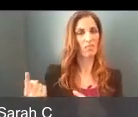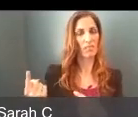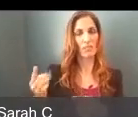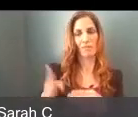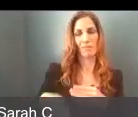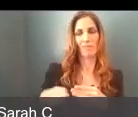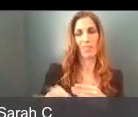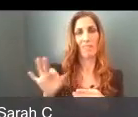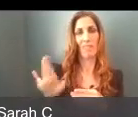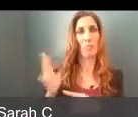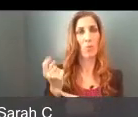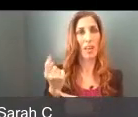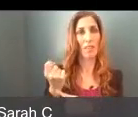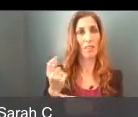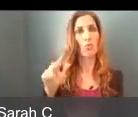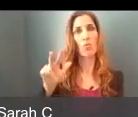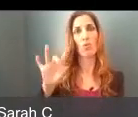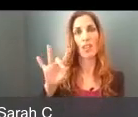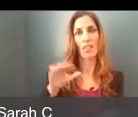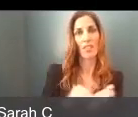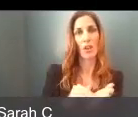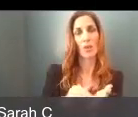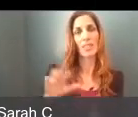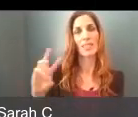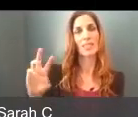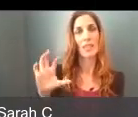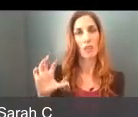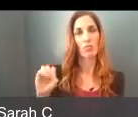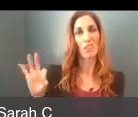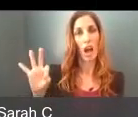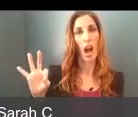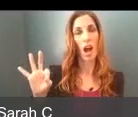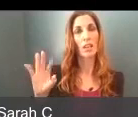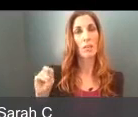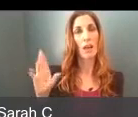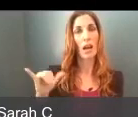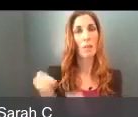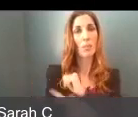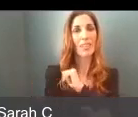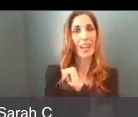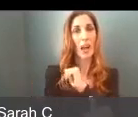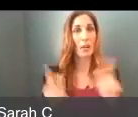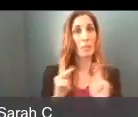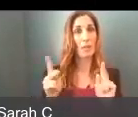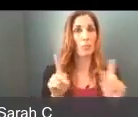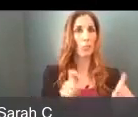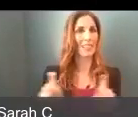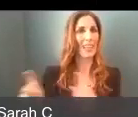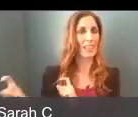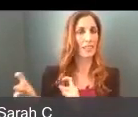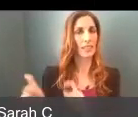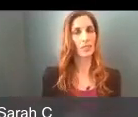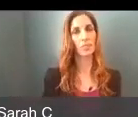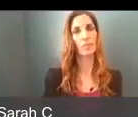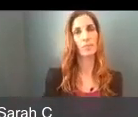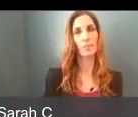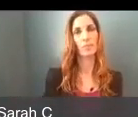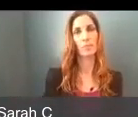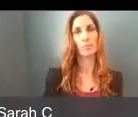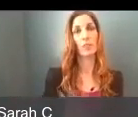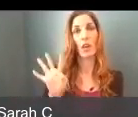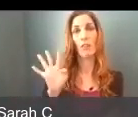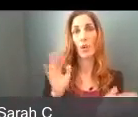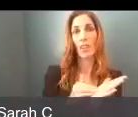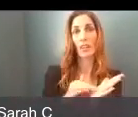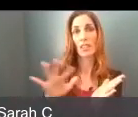38,609 Montgomery County residents were tested, which is a decrease of 4,534 people tested